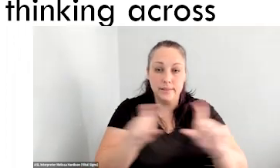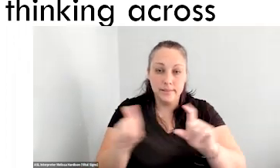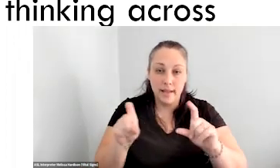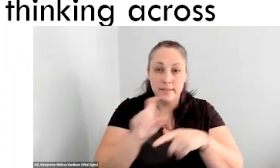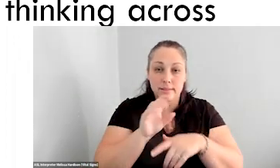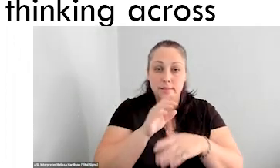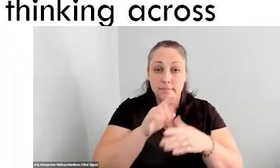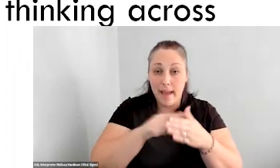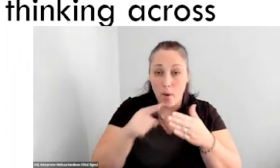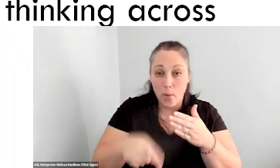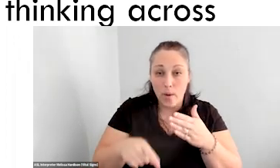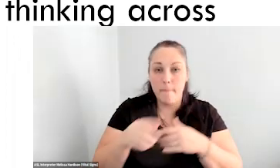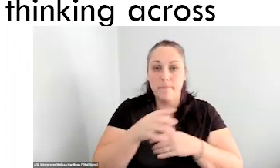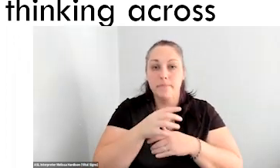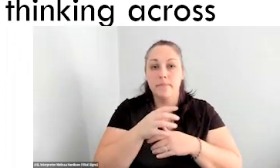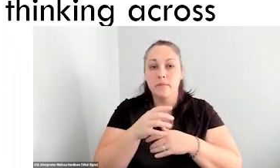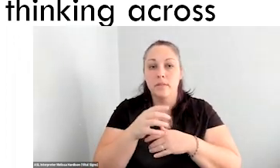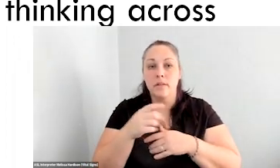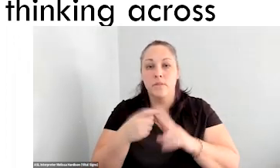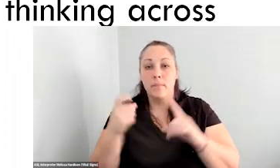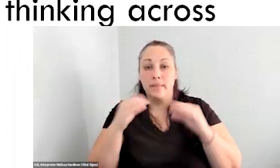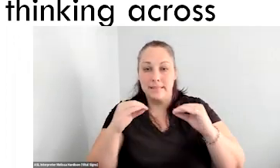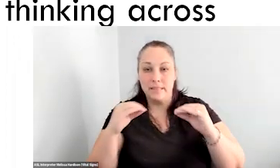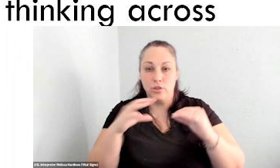Teachers and students who participate in this program are expected